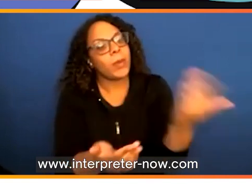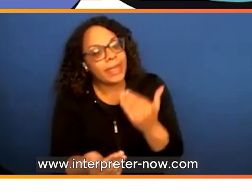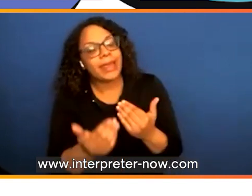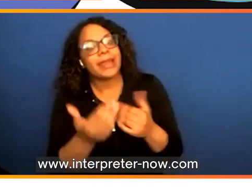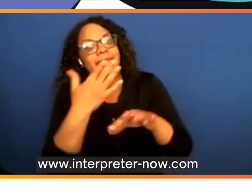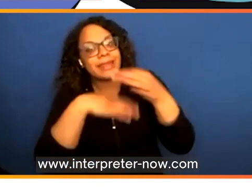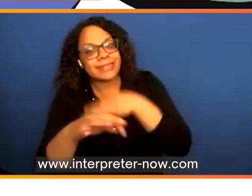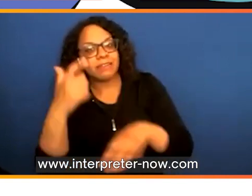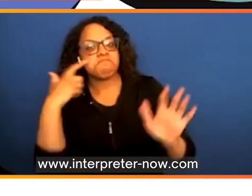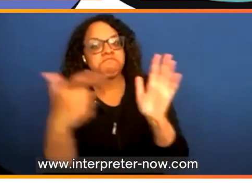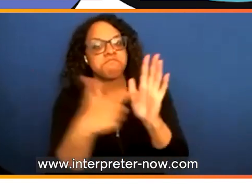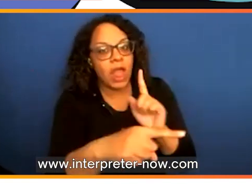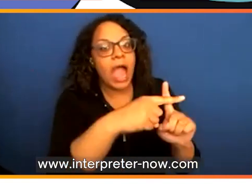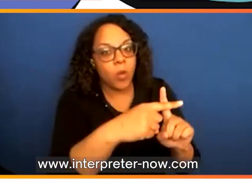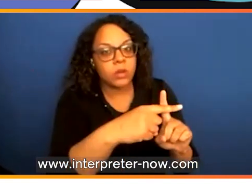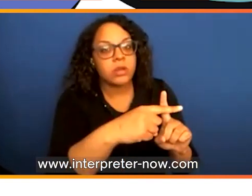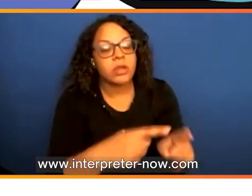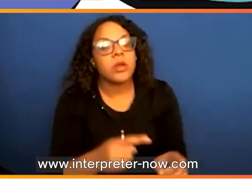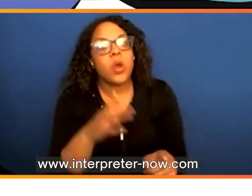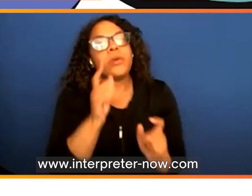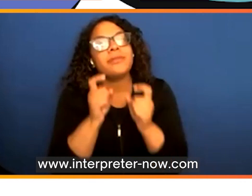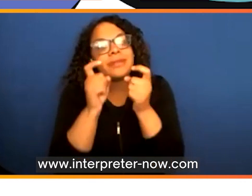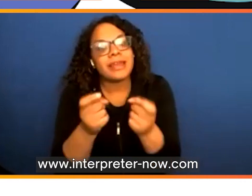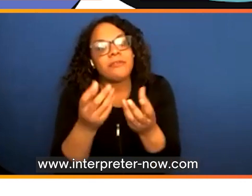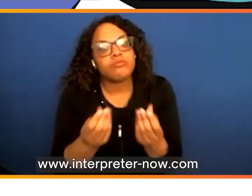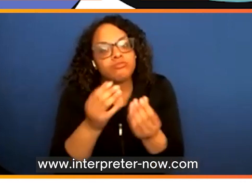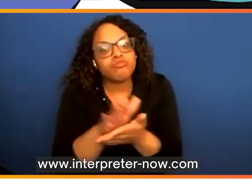to do. So again, it can be scary, it can be challenging. But just know you'll be given